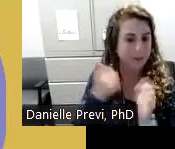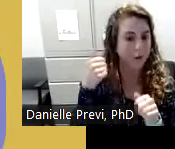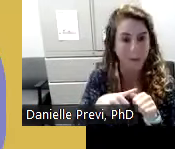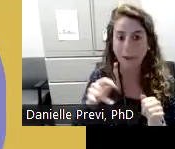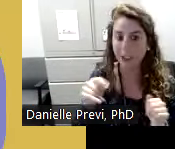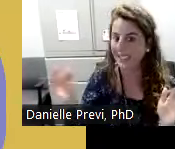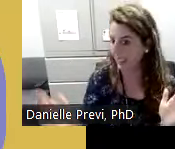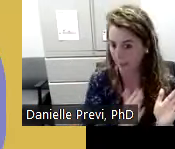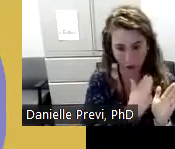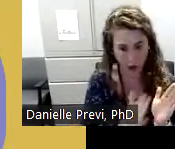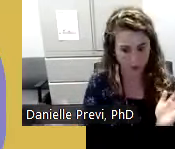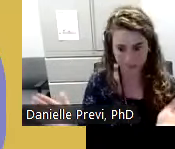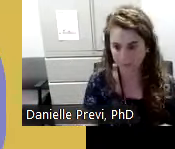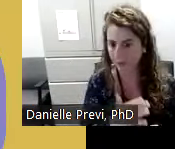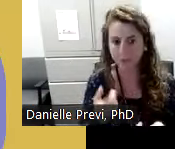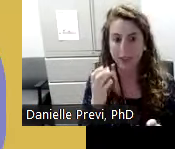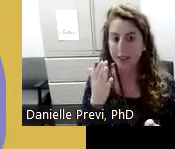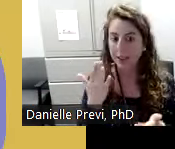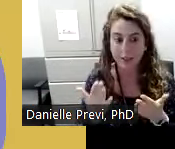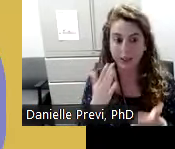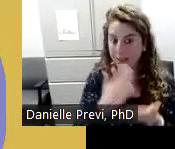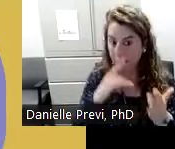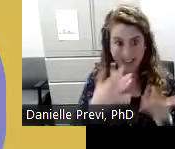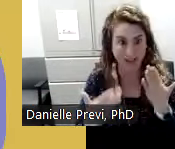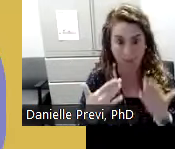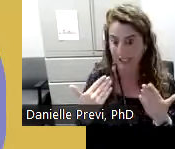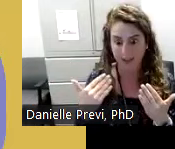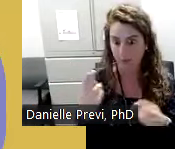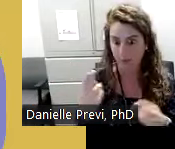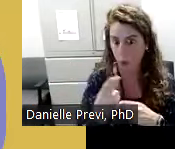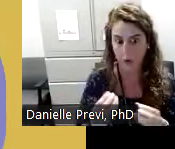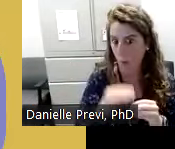the community. Again remember this is a population that falls within a spectrum,